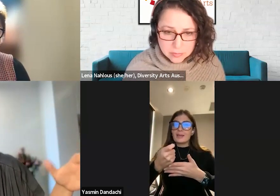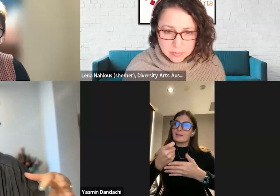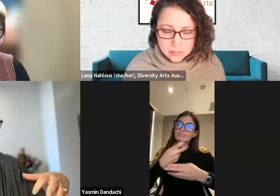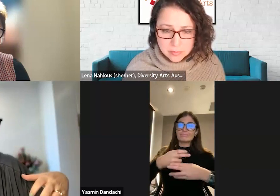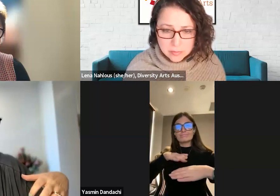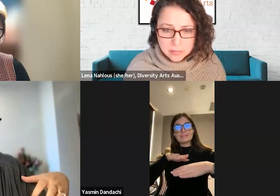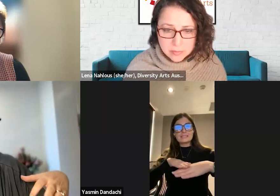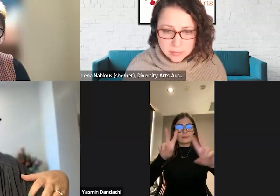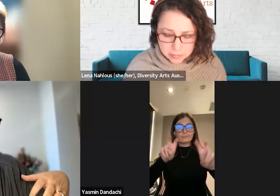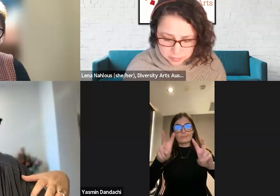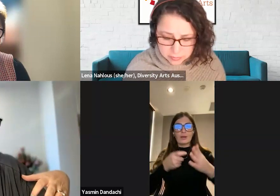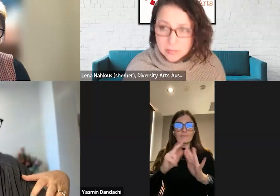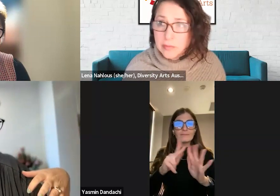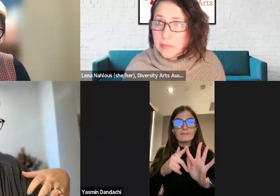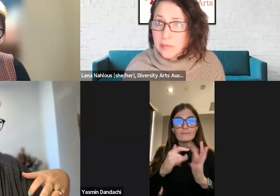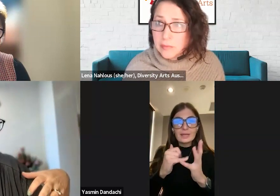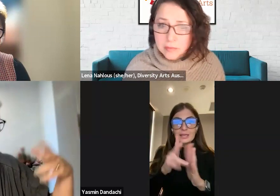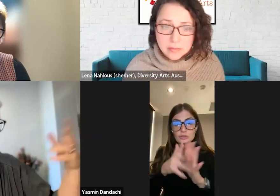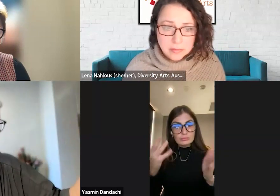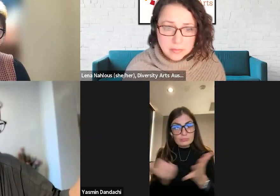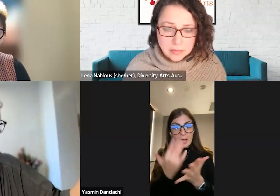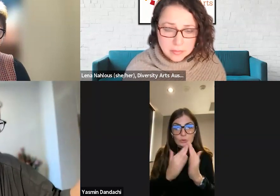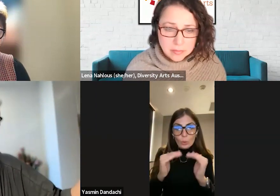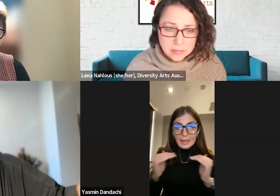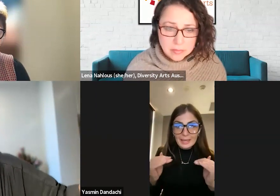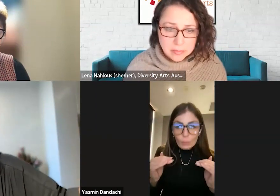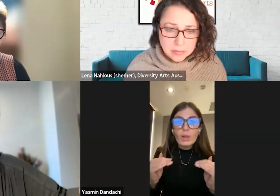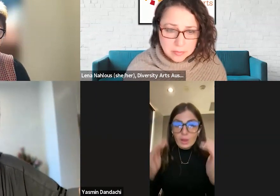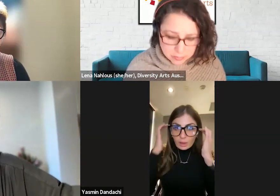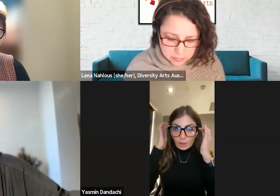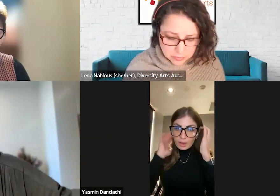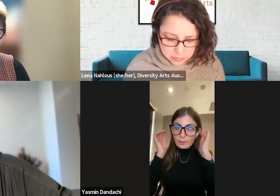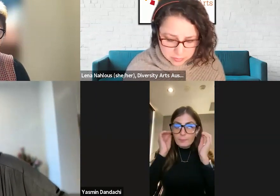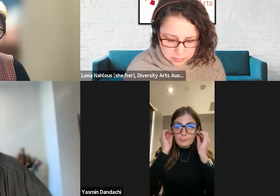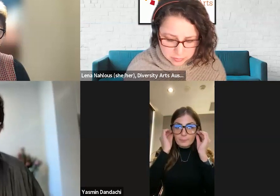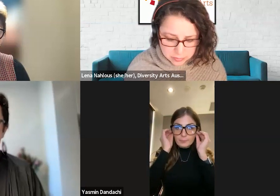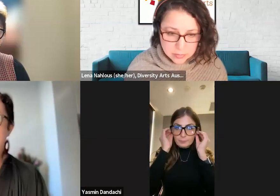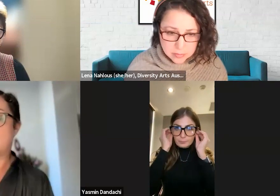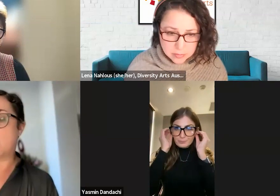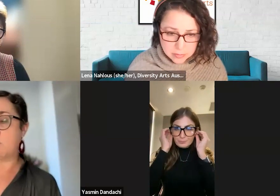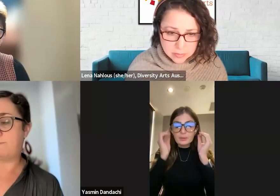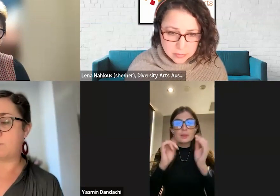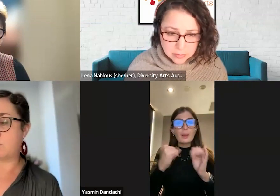field and it might be a case to do it for independent artists and practitioners or for